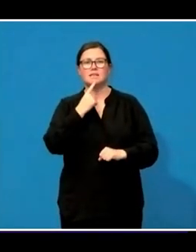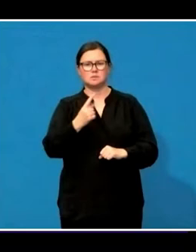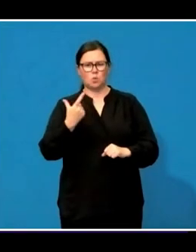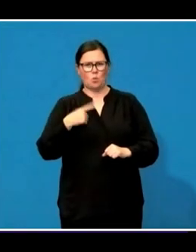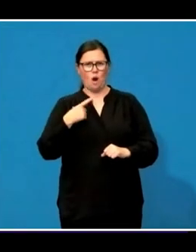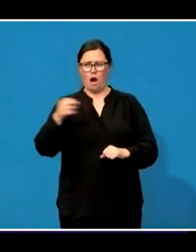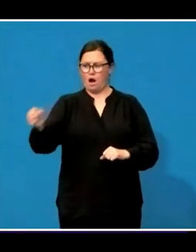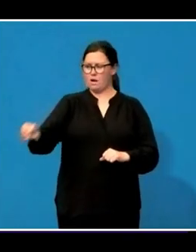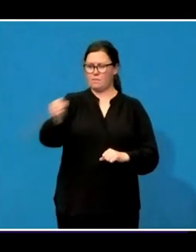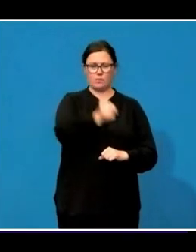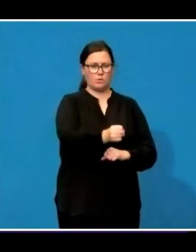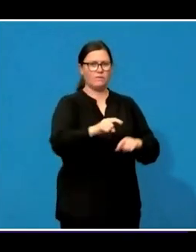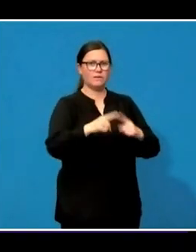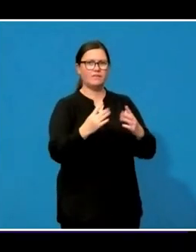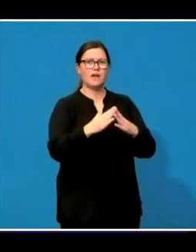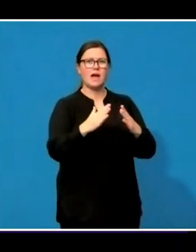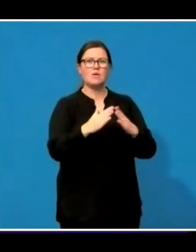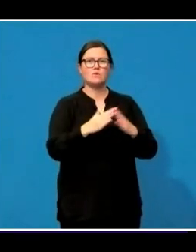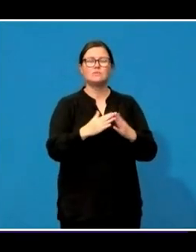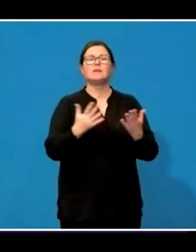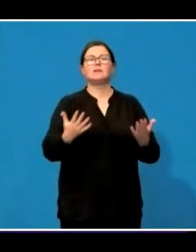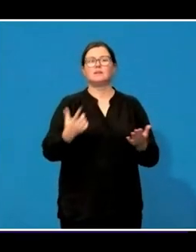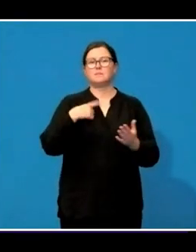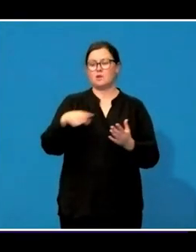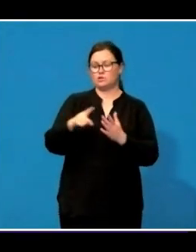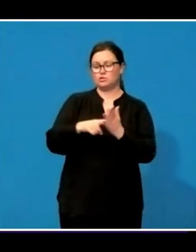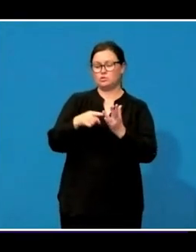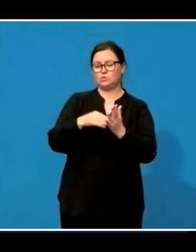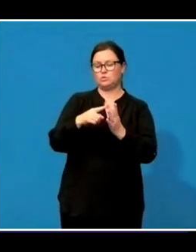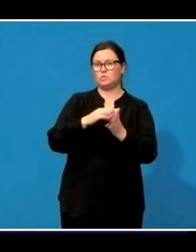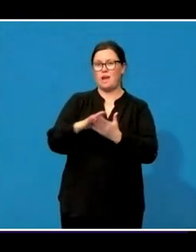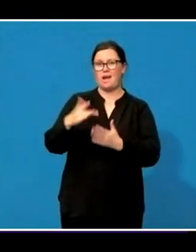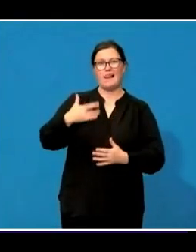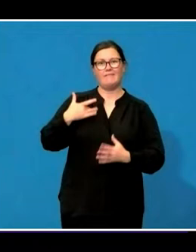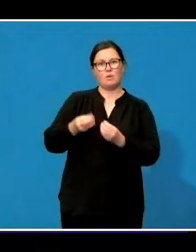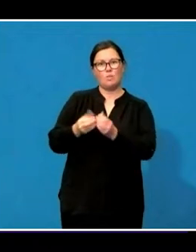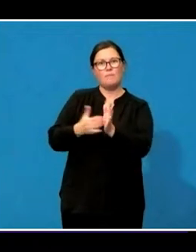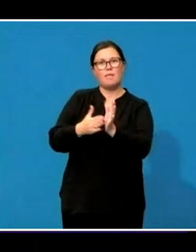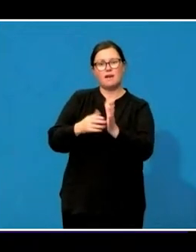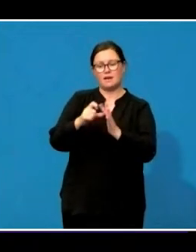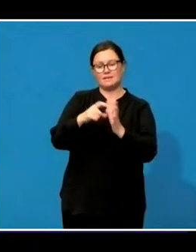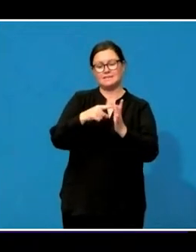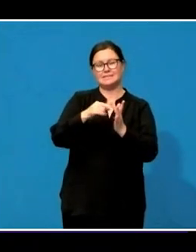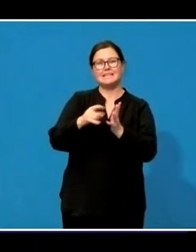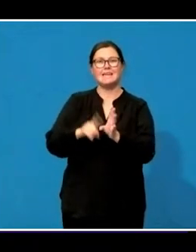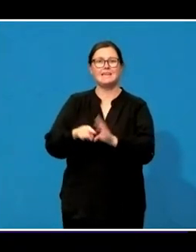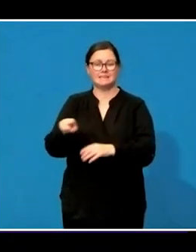So, Joziah was living with his mother Daisy, and, consequently, it was promoted